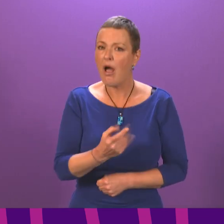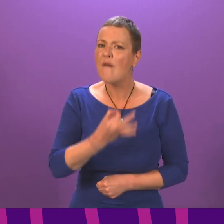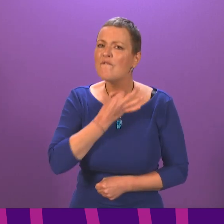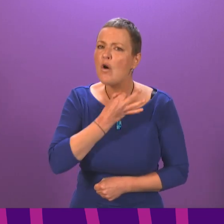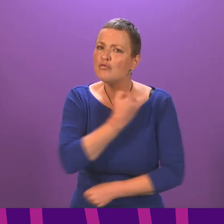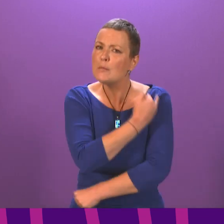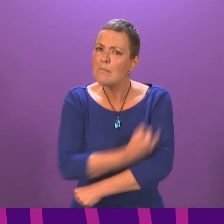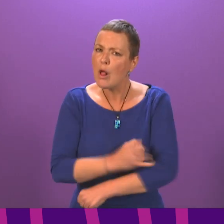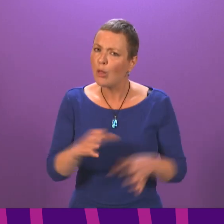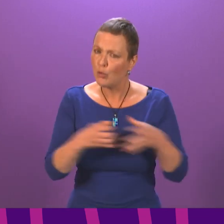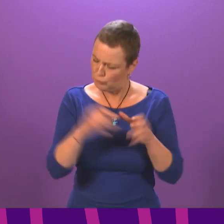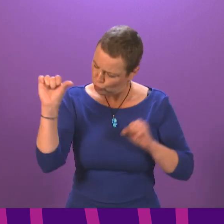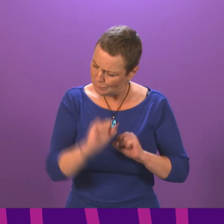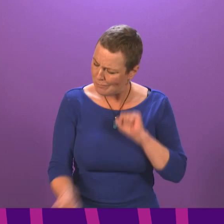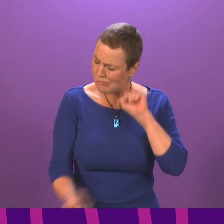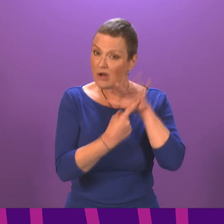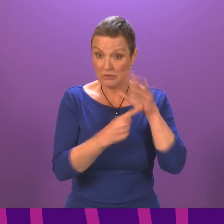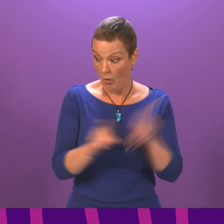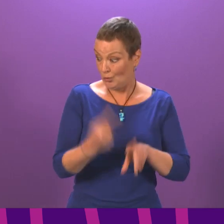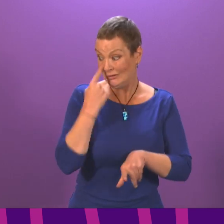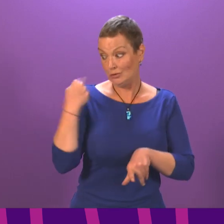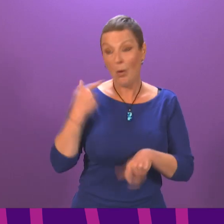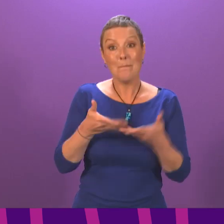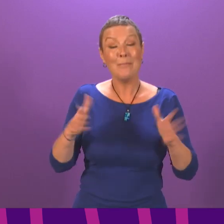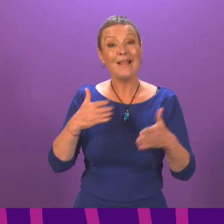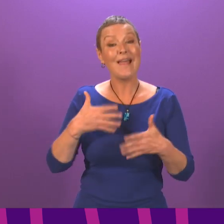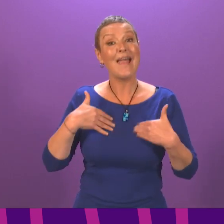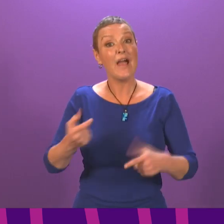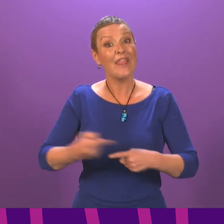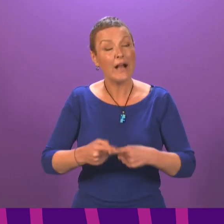and we know from Public Health England’s recent data that learning disabled people’s